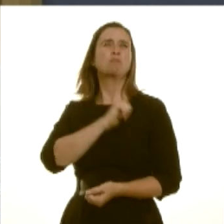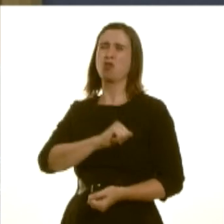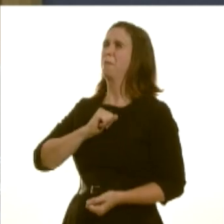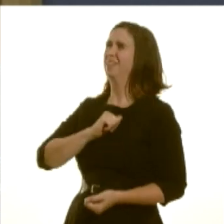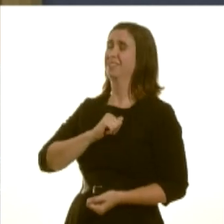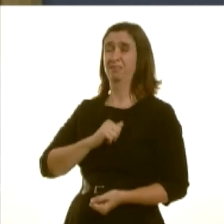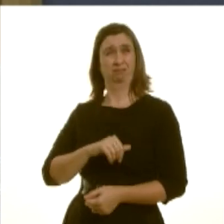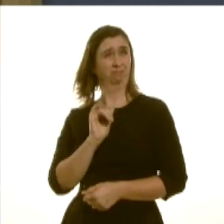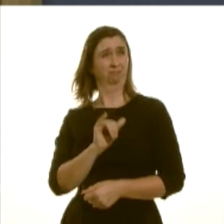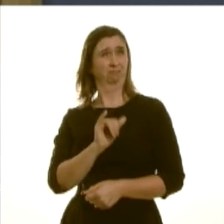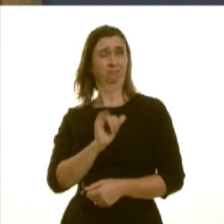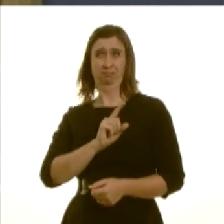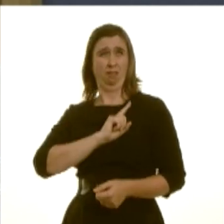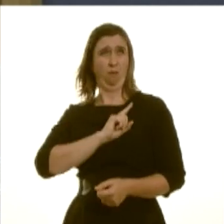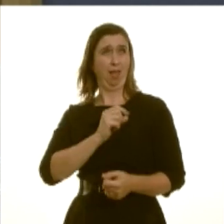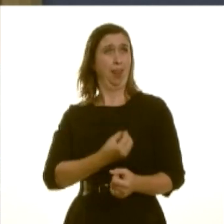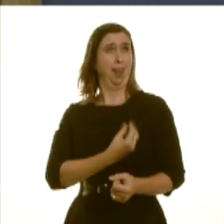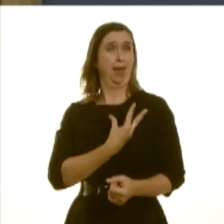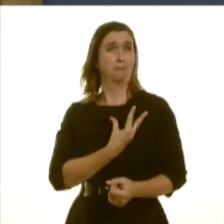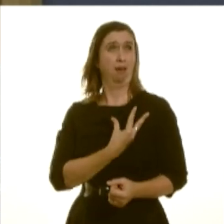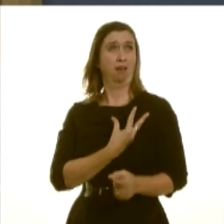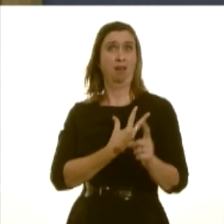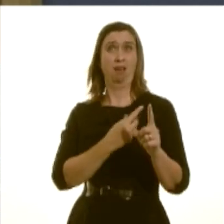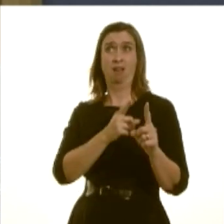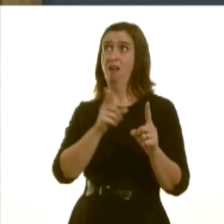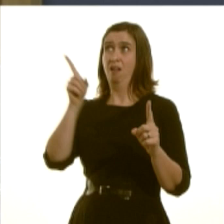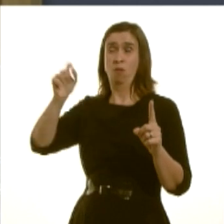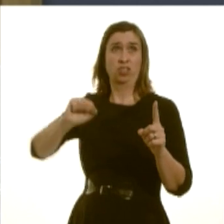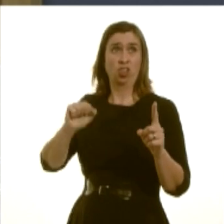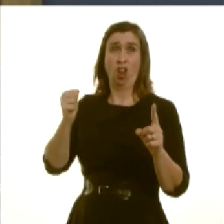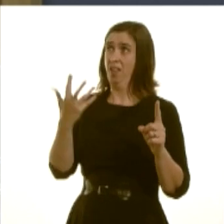in light of the guarantee that Labour has made in Scotland? Today was the opportunity